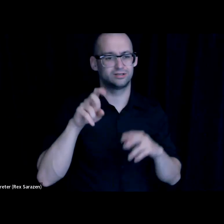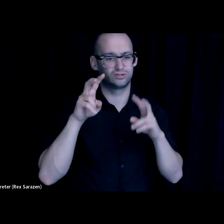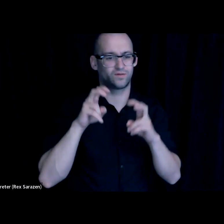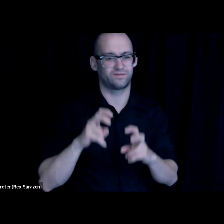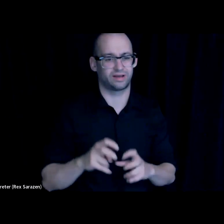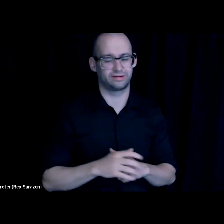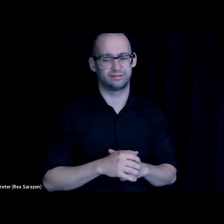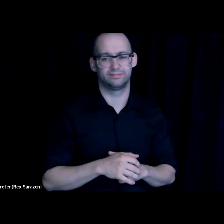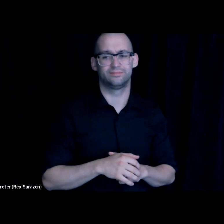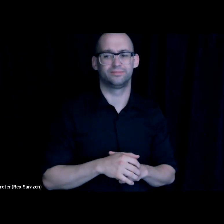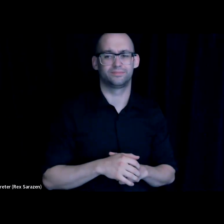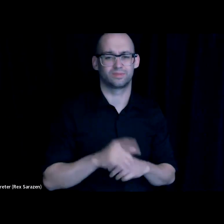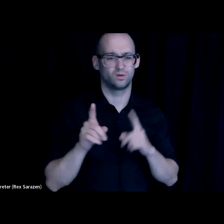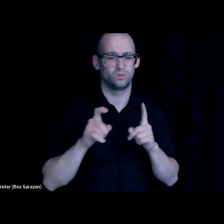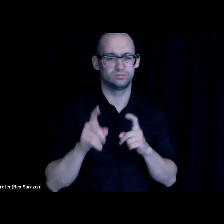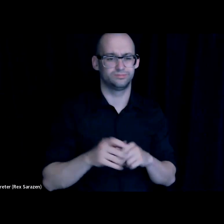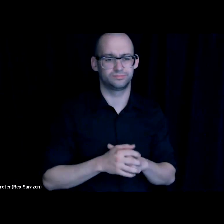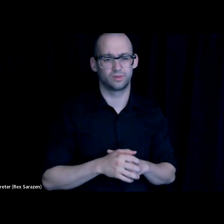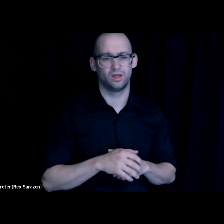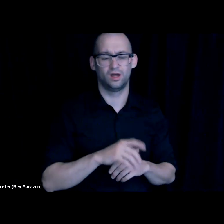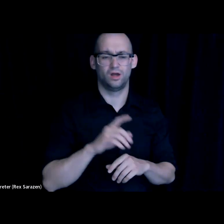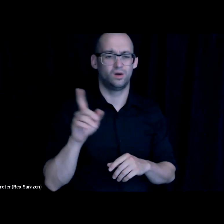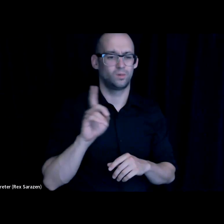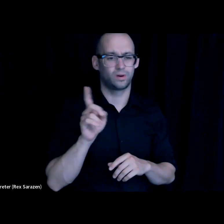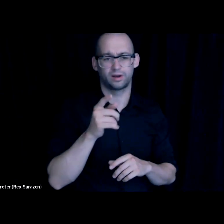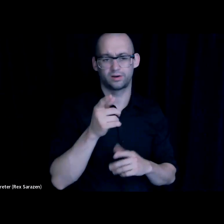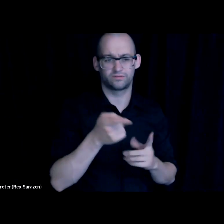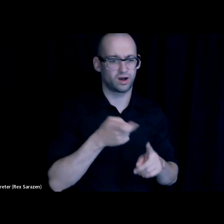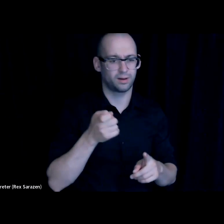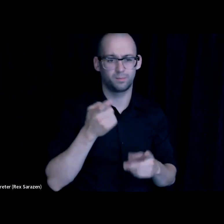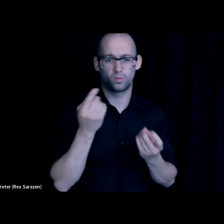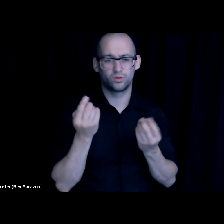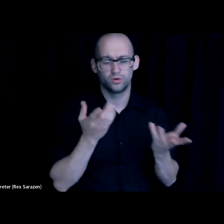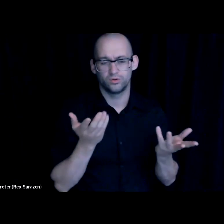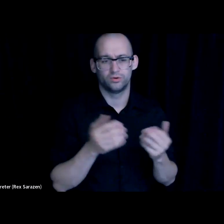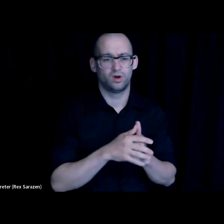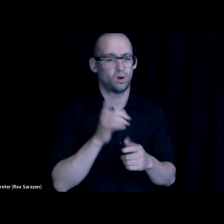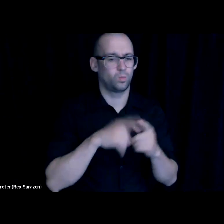Where you know, once who are you? What are you seeking at the adult school? for example.